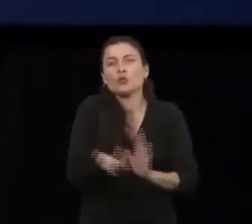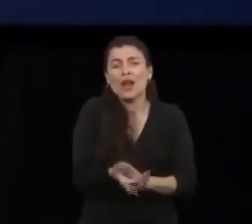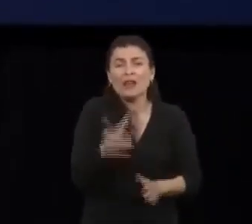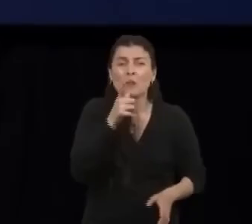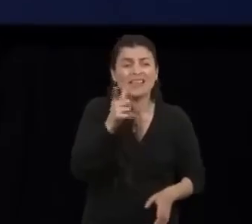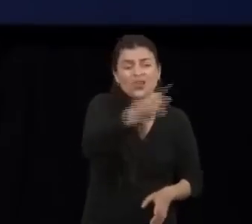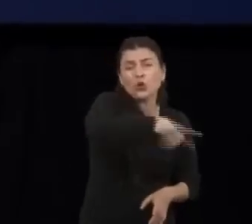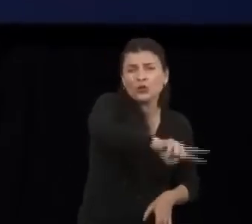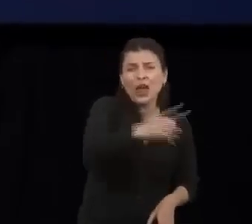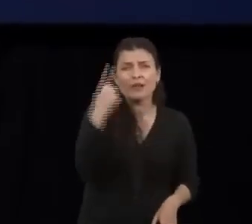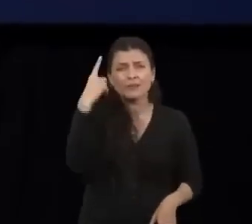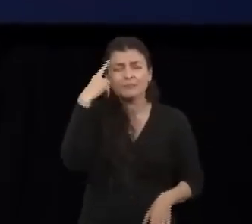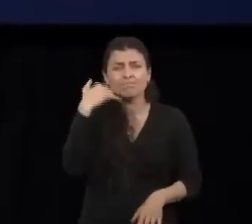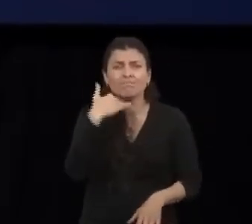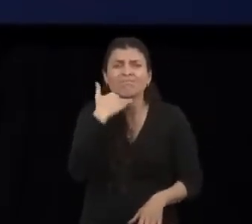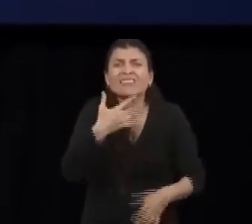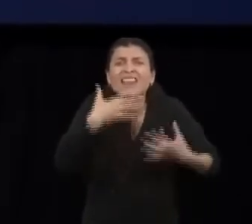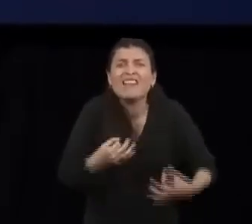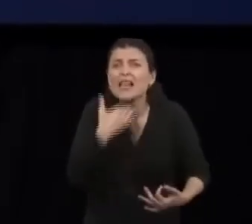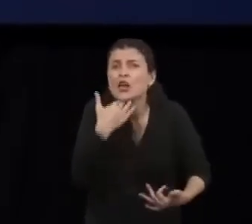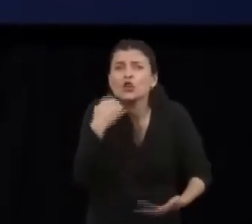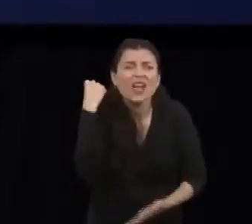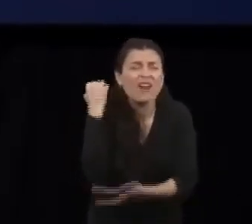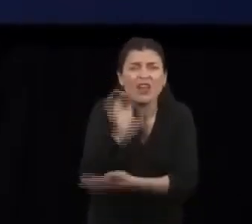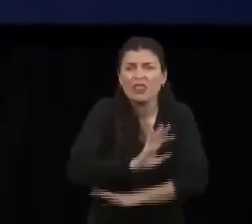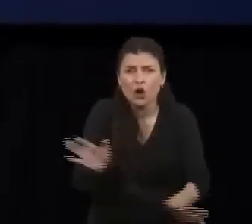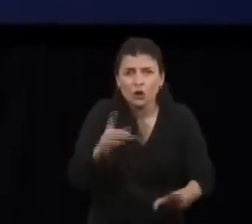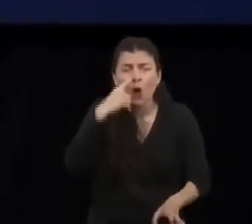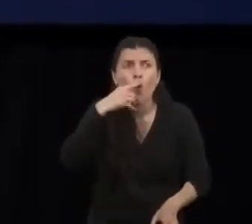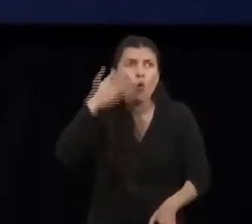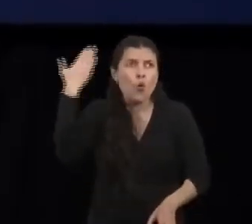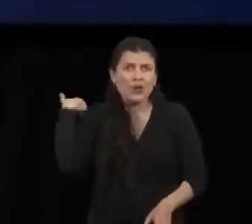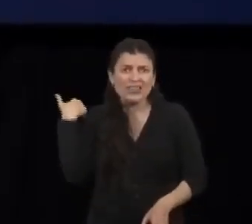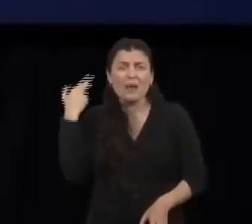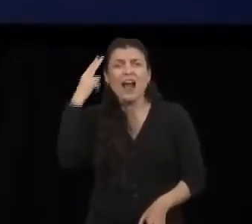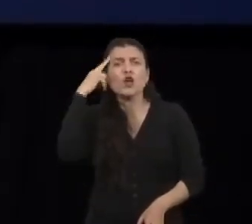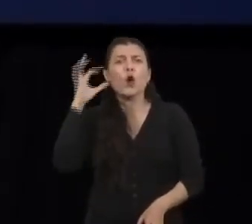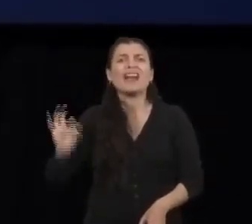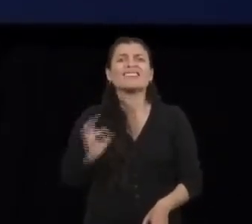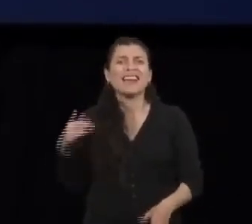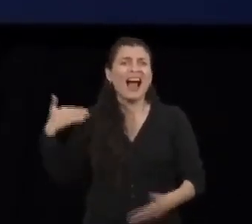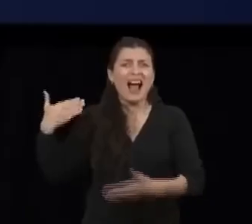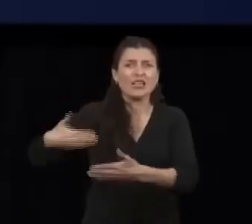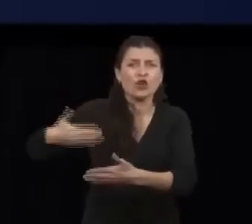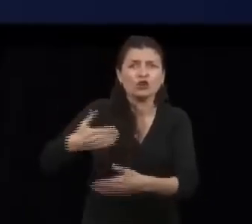because all the things we have thought during the last 90 years are all wrong.